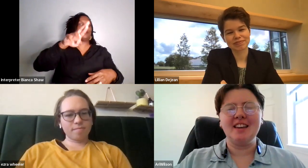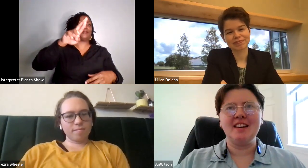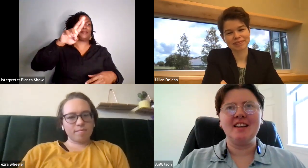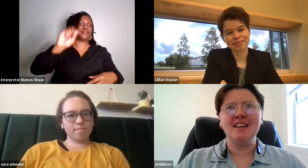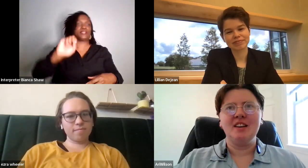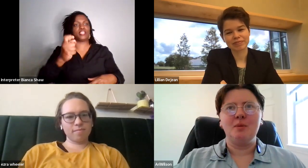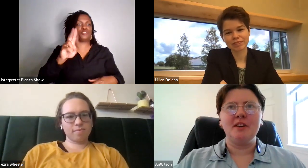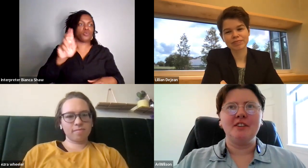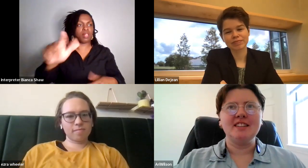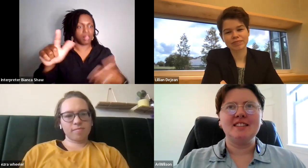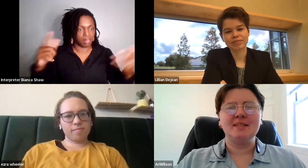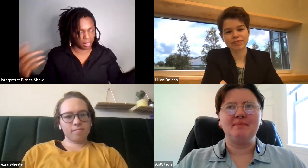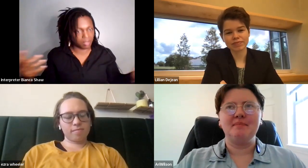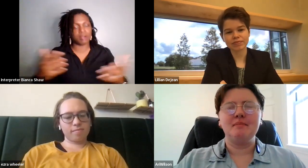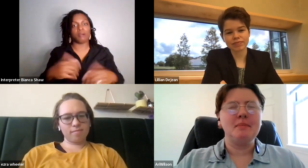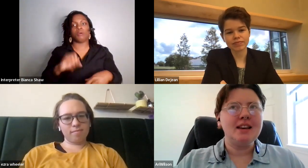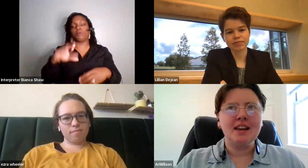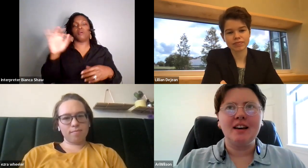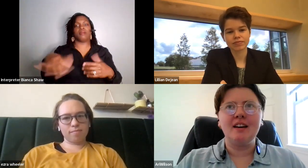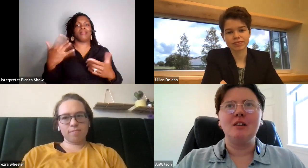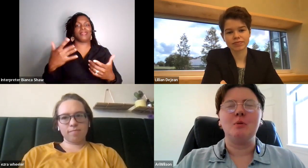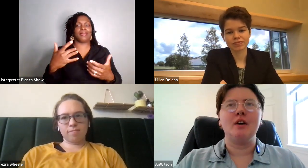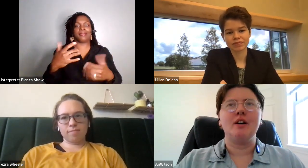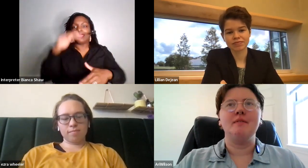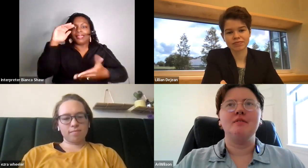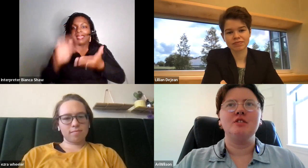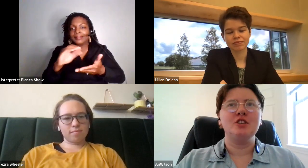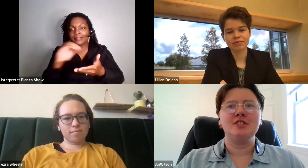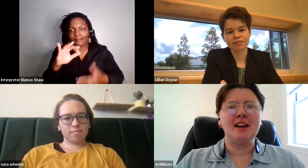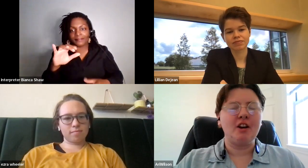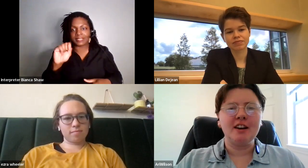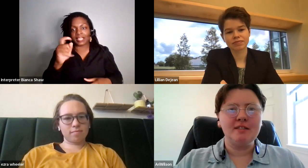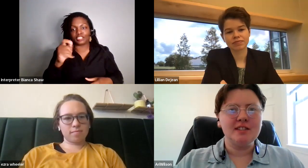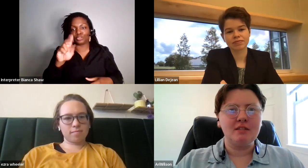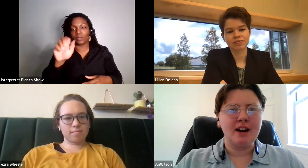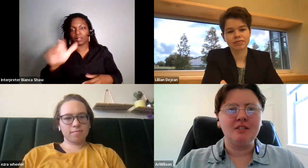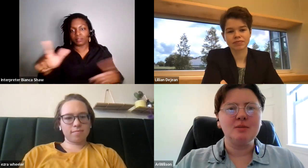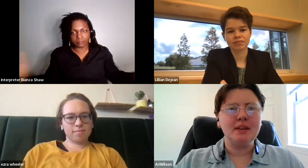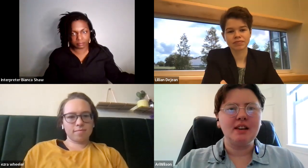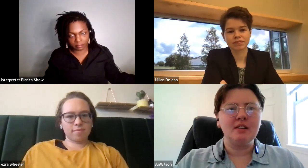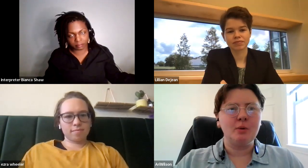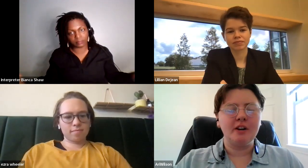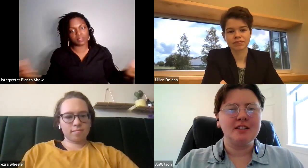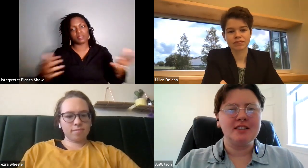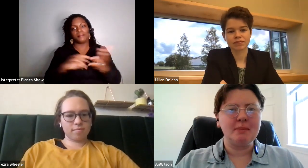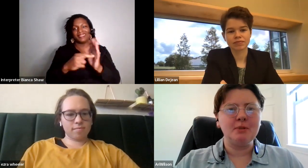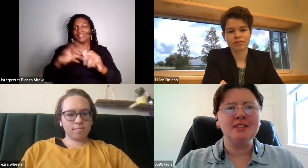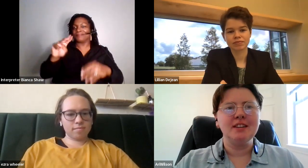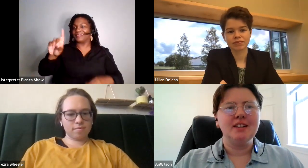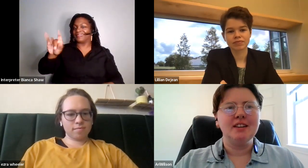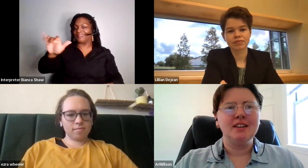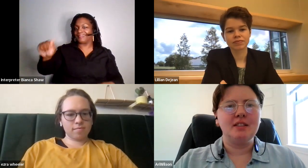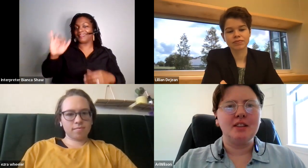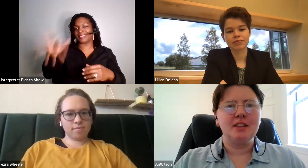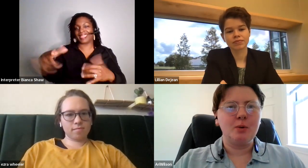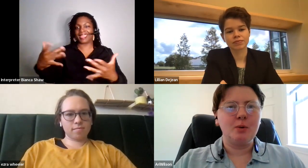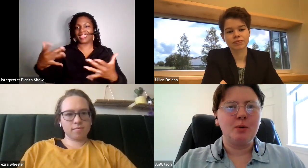a lot in, whether it's media or just narratives around being queer and disabled.